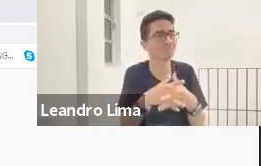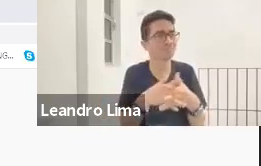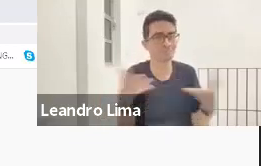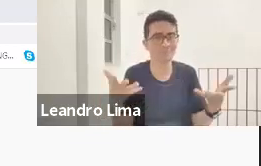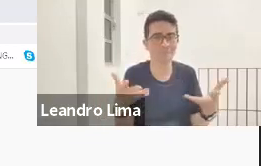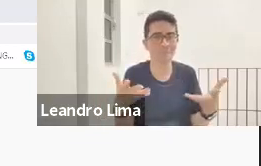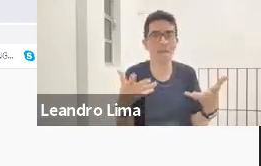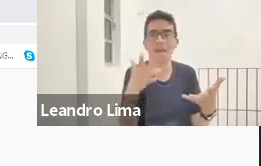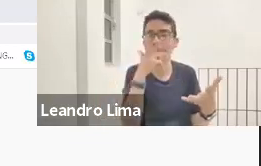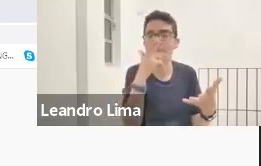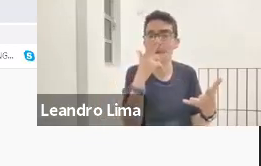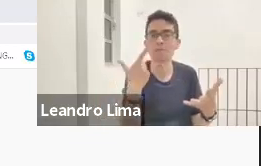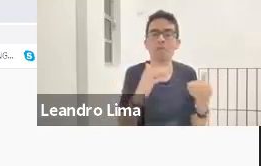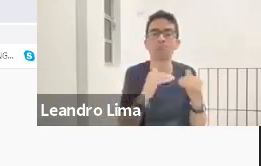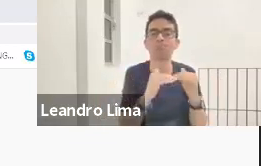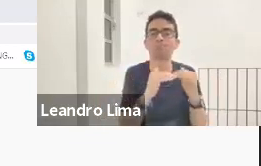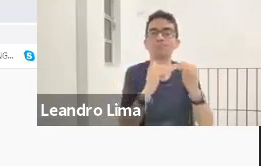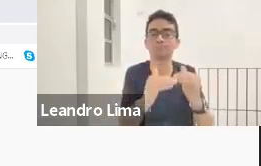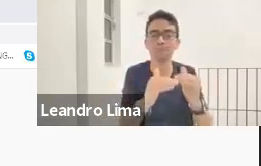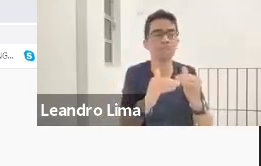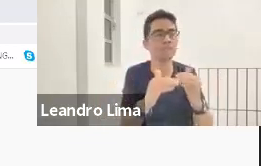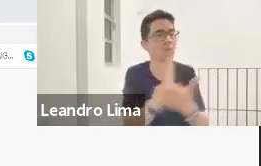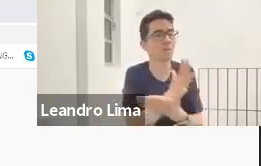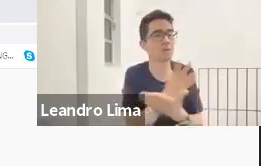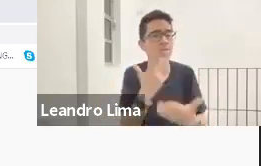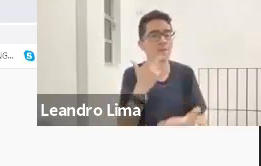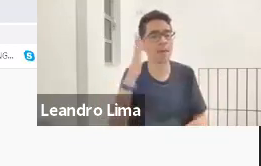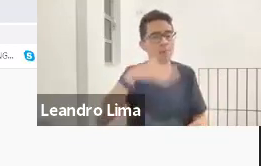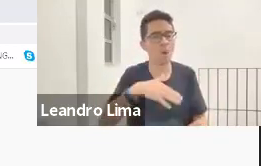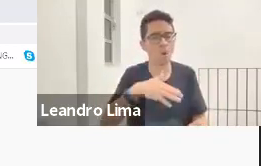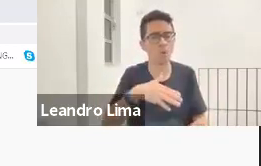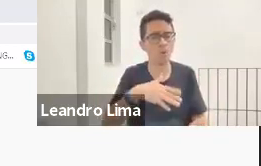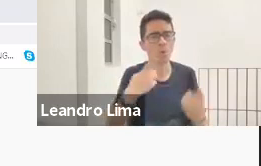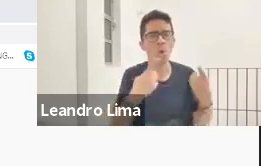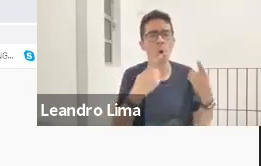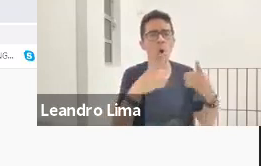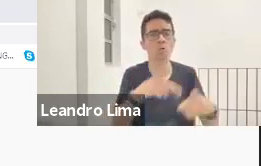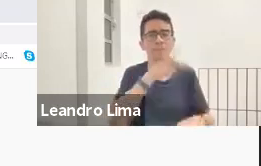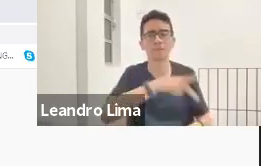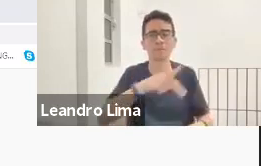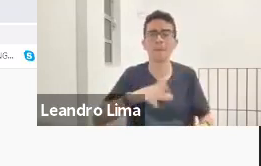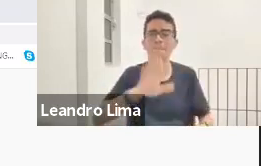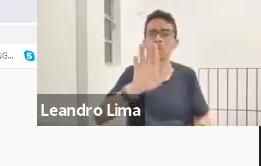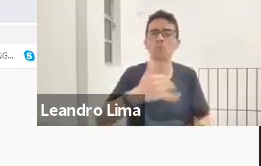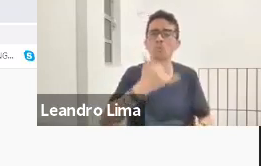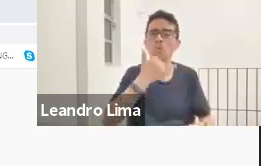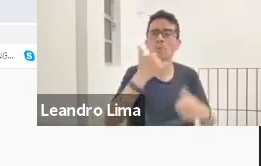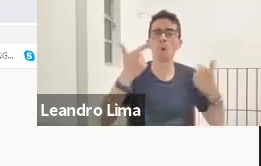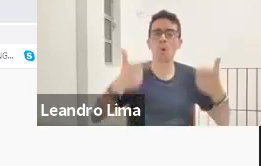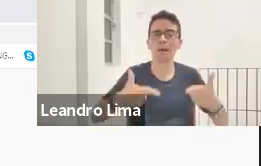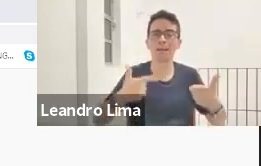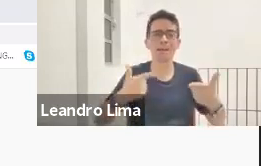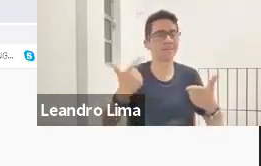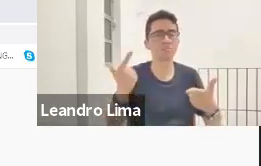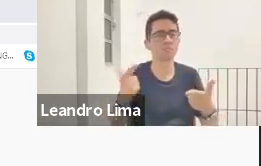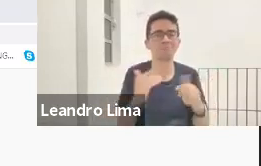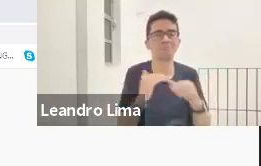I would say is. is, it's the setting that is letters is, it's the setting that is inconsistent, it's the environment that is inconsistent and. they're trying to operate